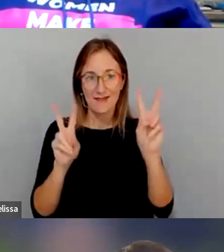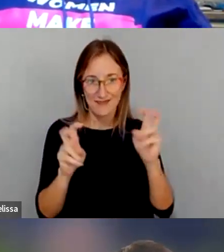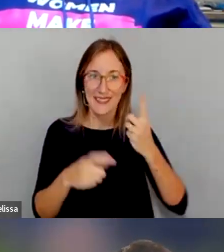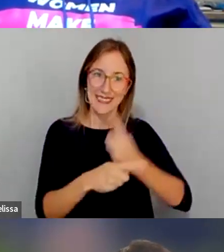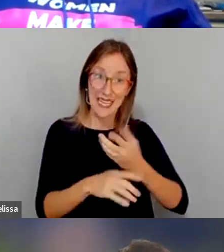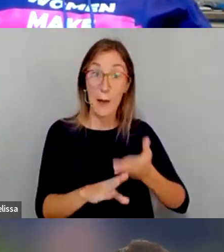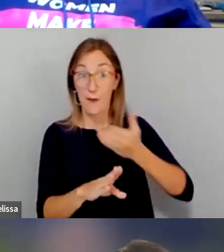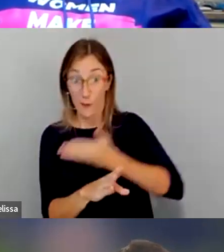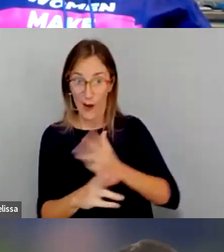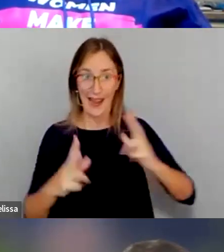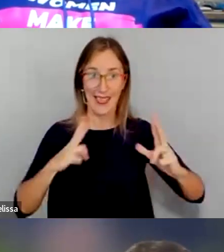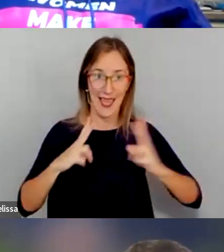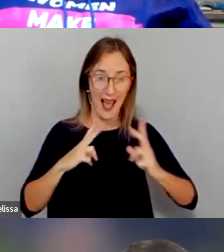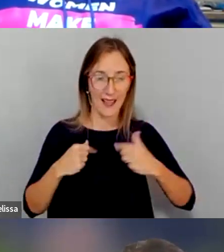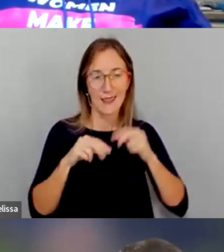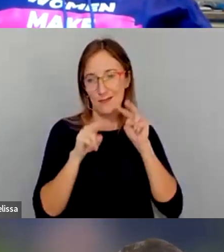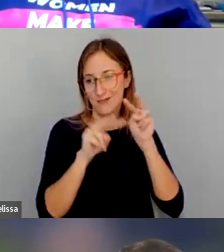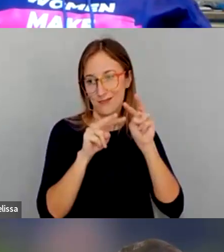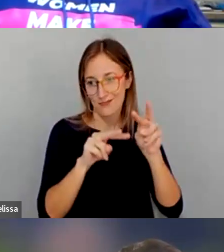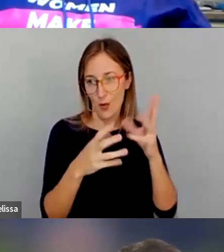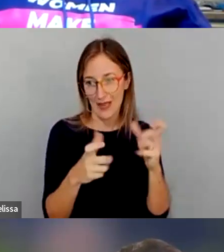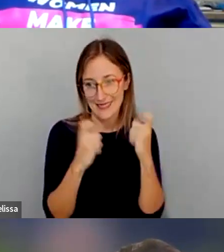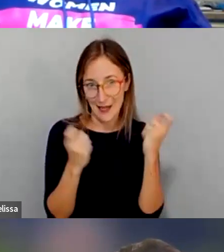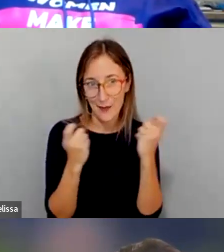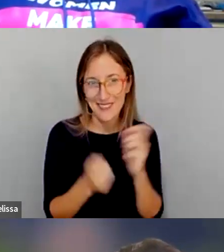culture, I really found a lot of love for the holiday again. And so I